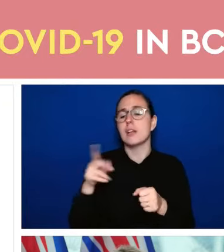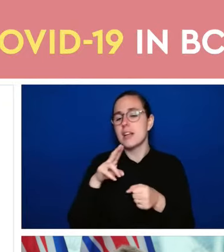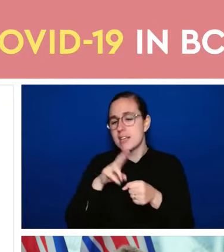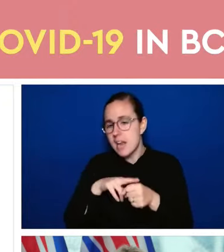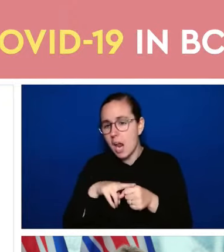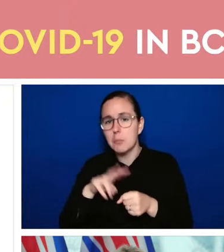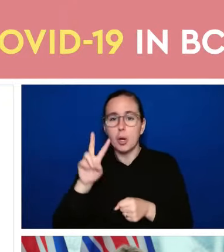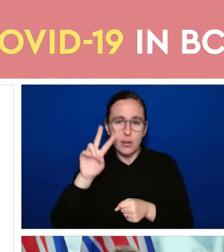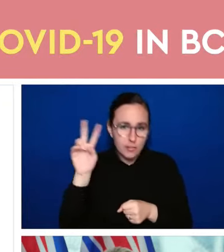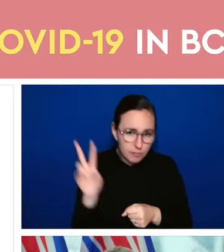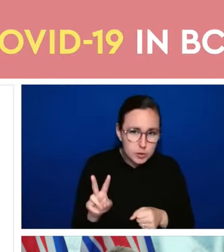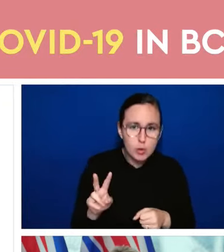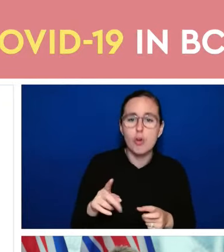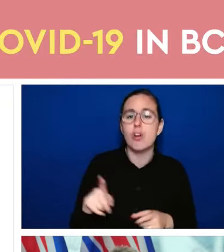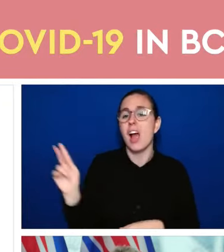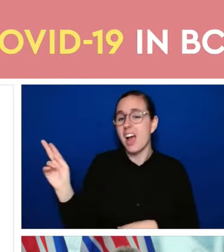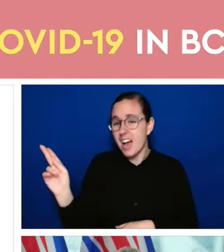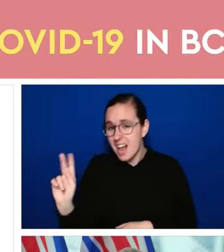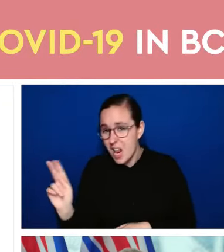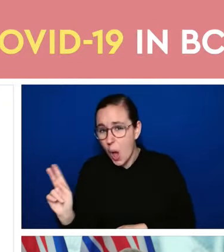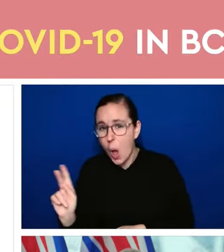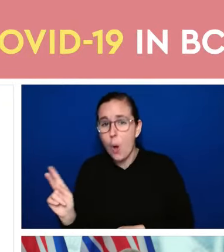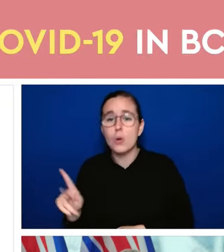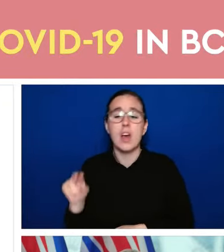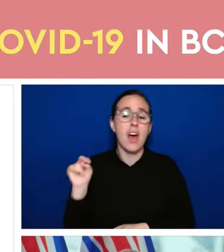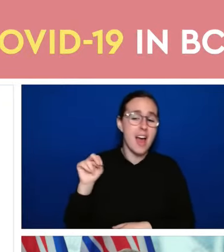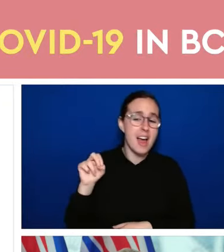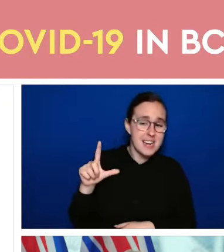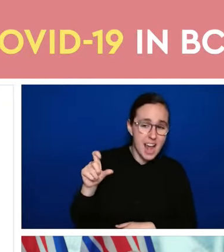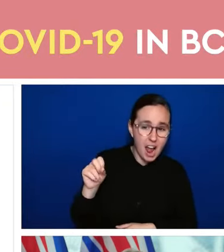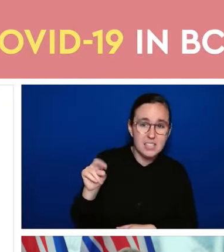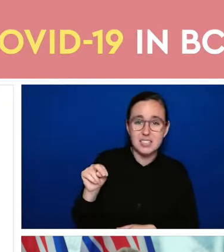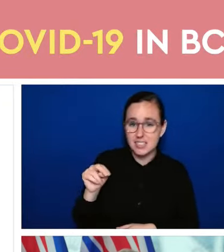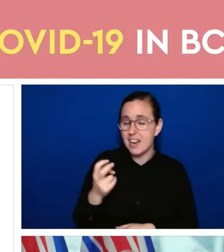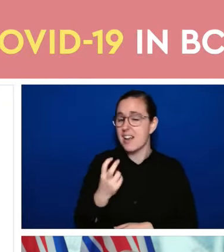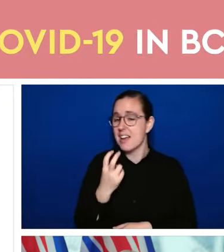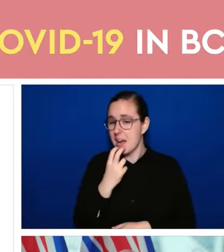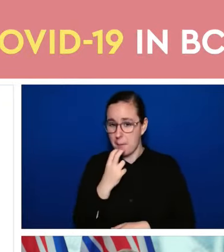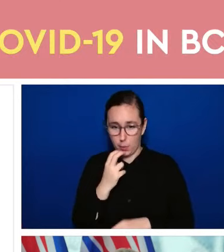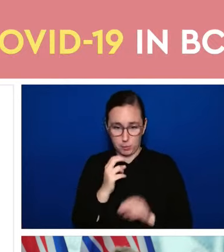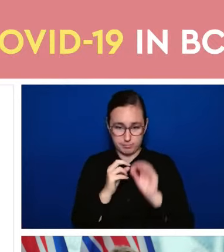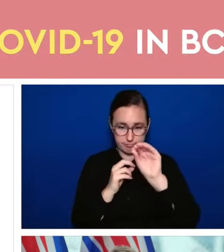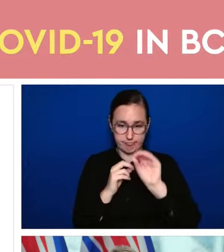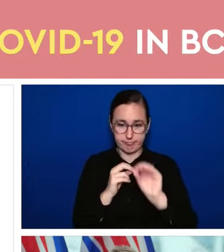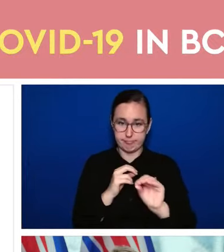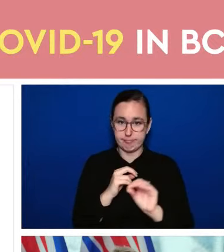end of. A hopefully the end of September really October. We